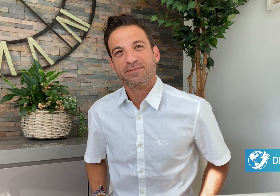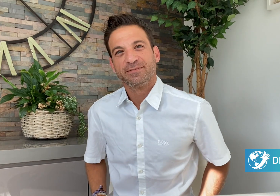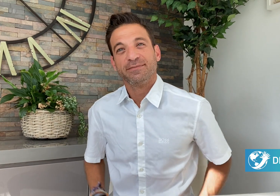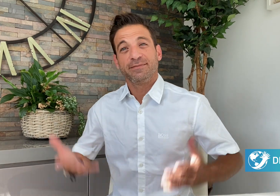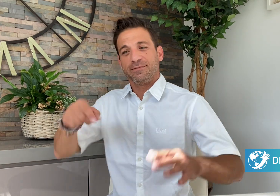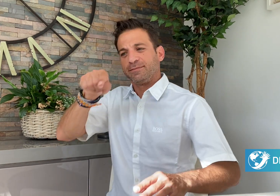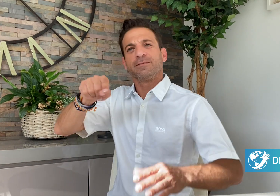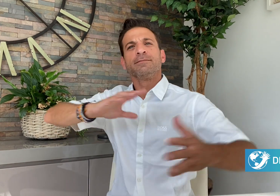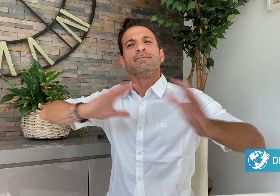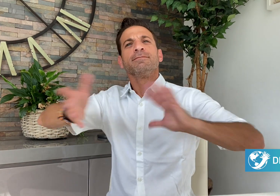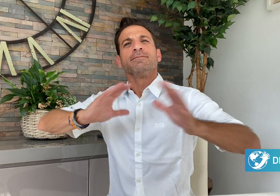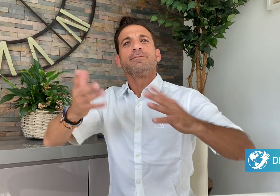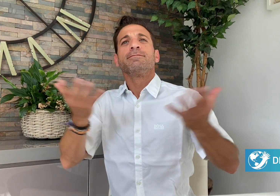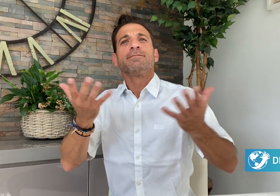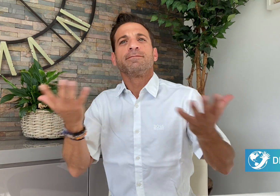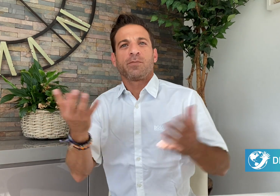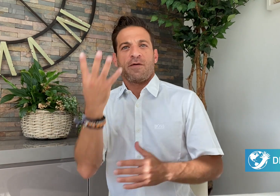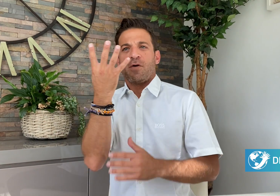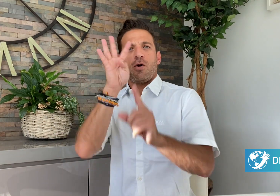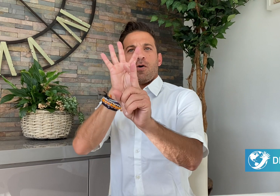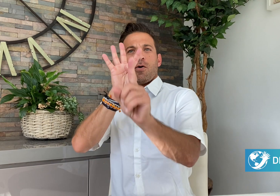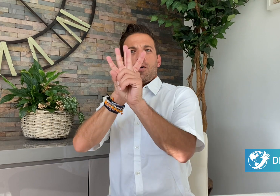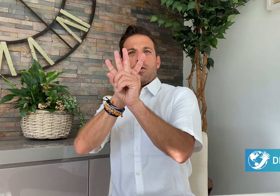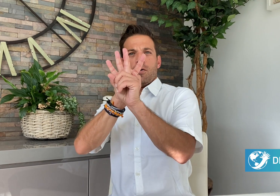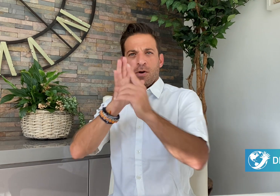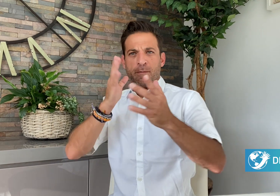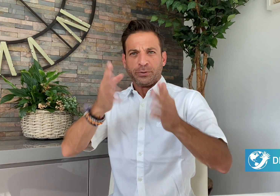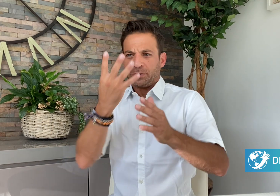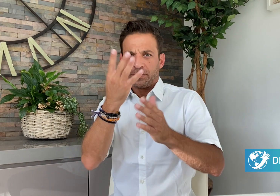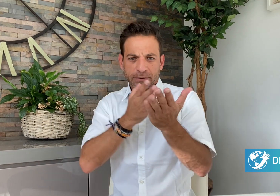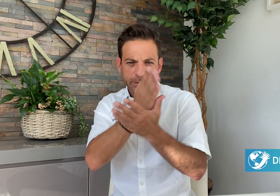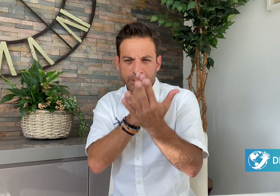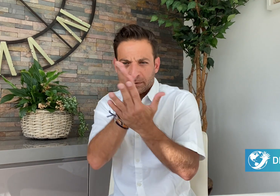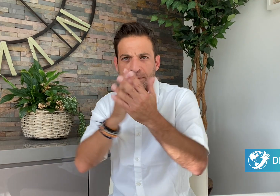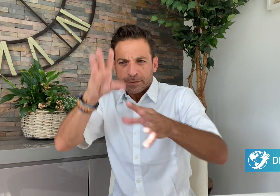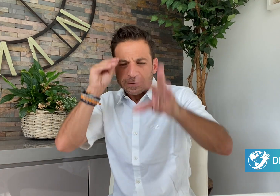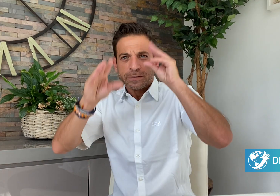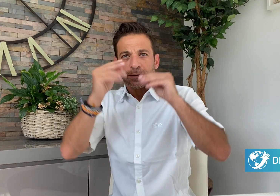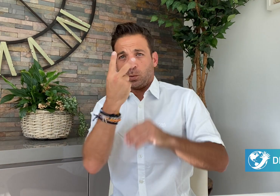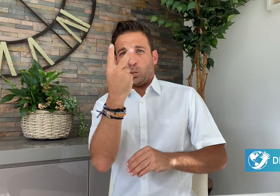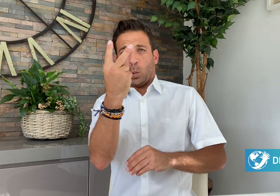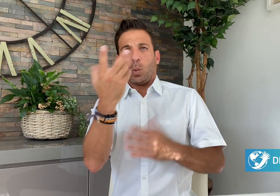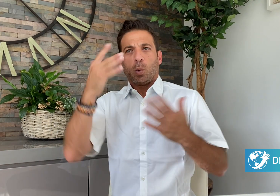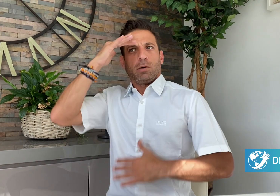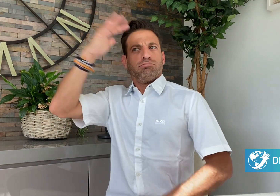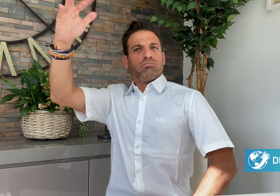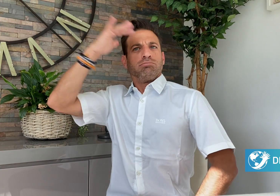of four in-person courses - two theoretical and two practice.